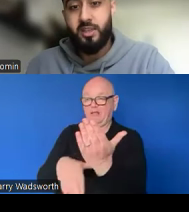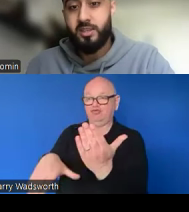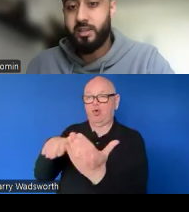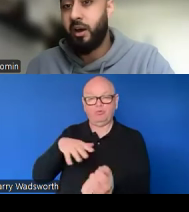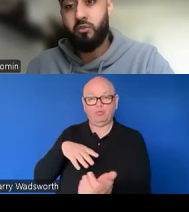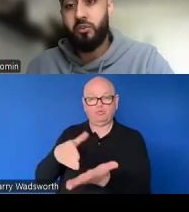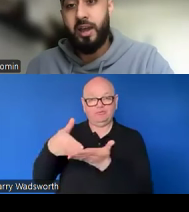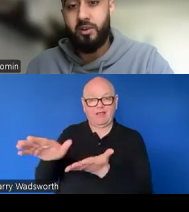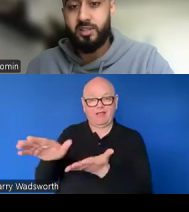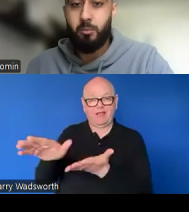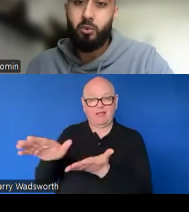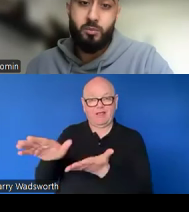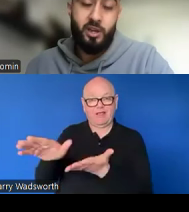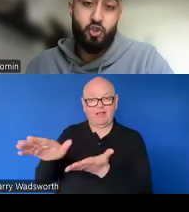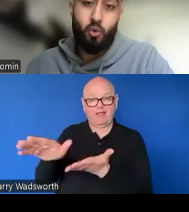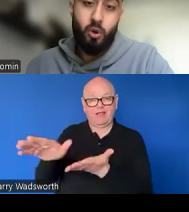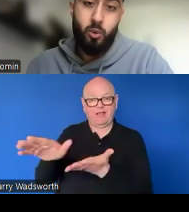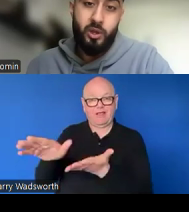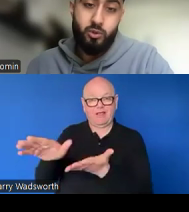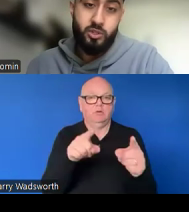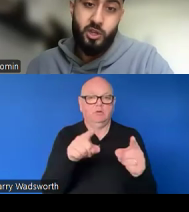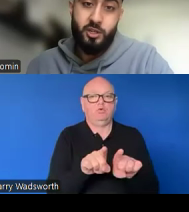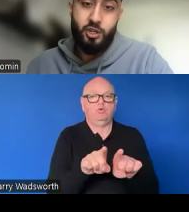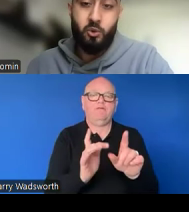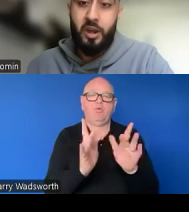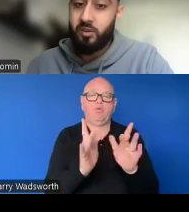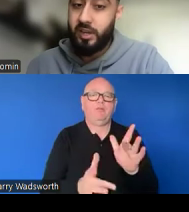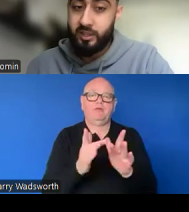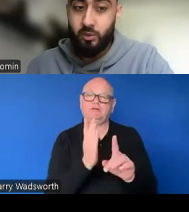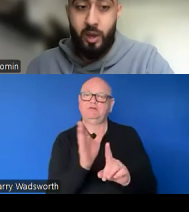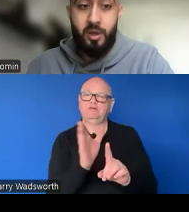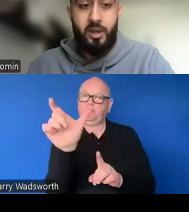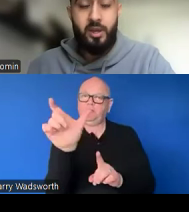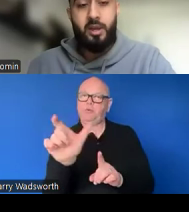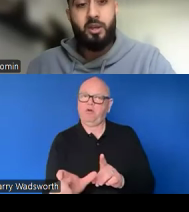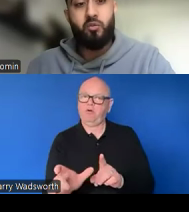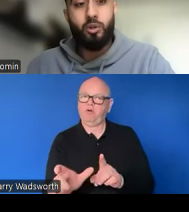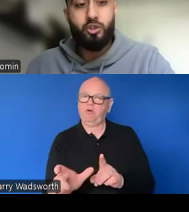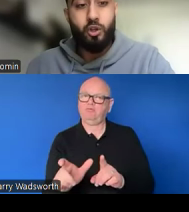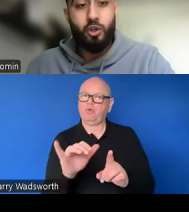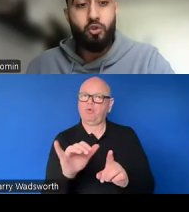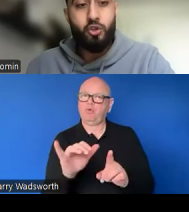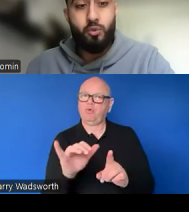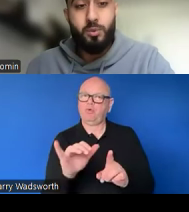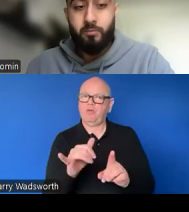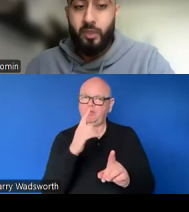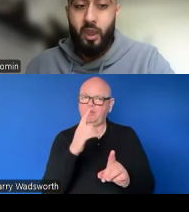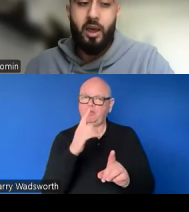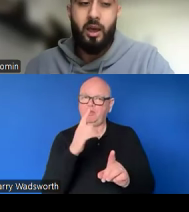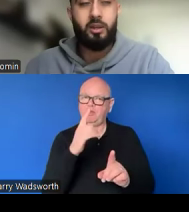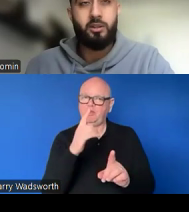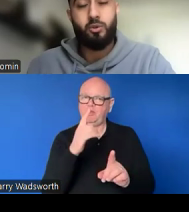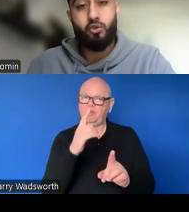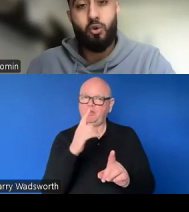this cloud player example, which might show up when you're searching or navigating the web. You've also got YouTube, and you can show up